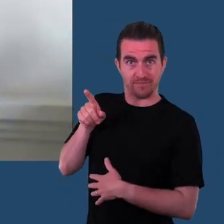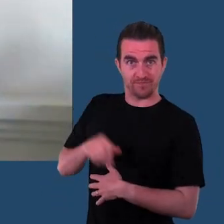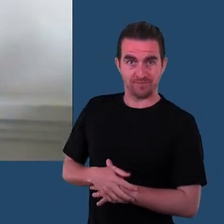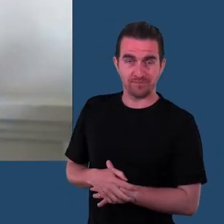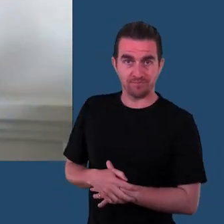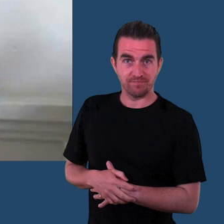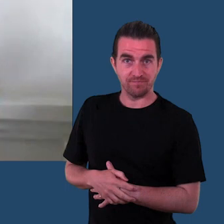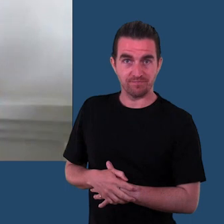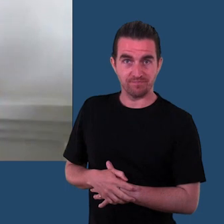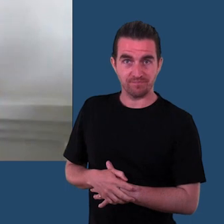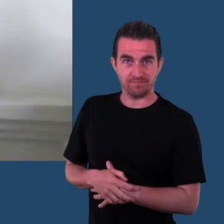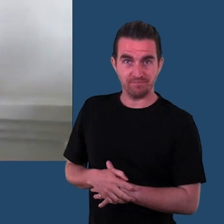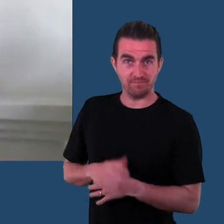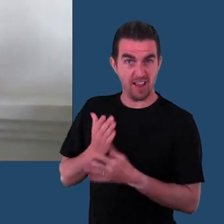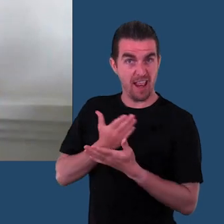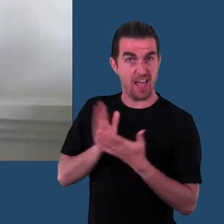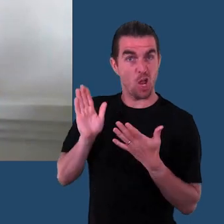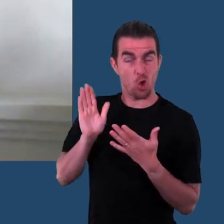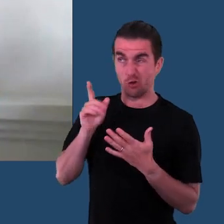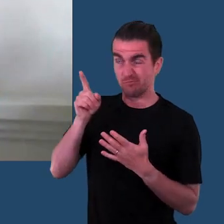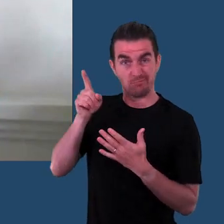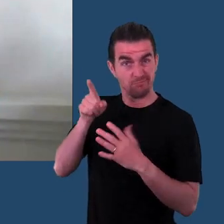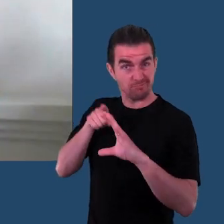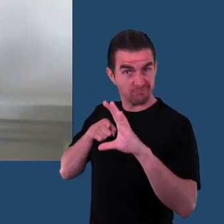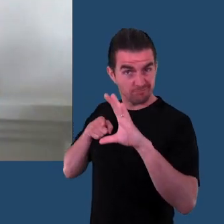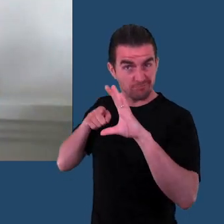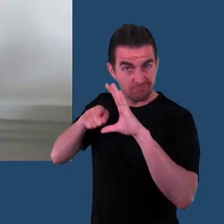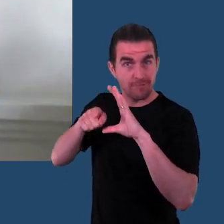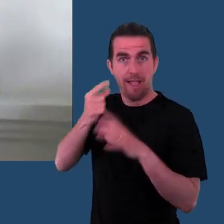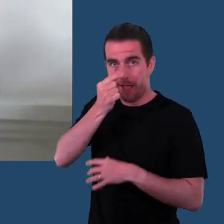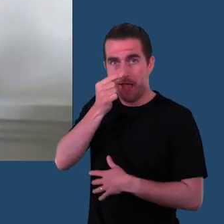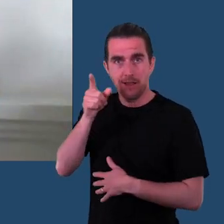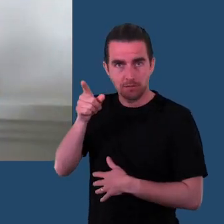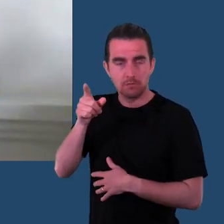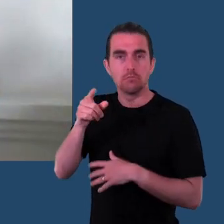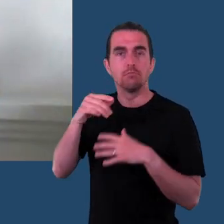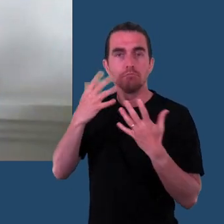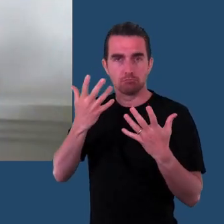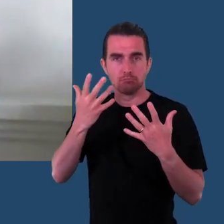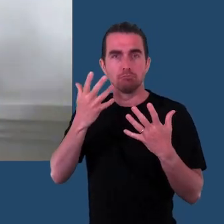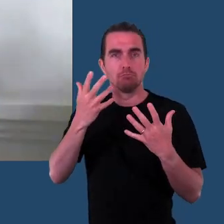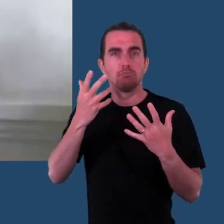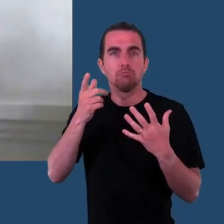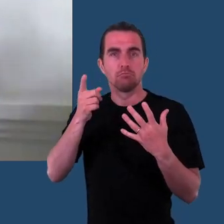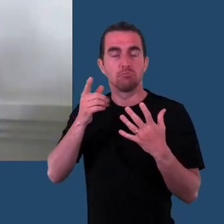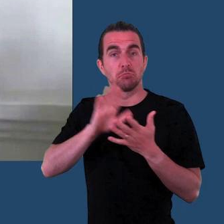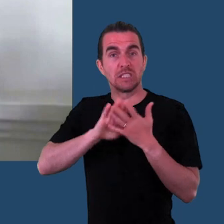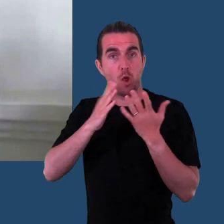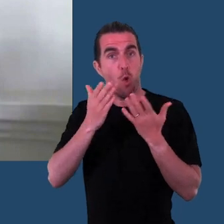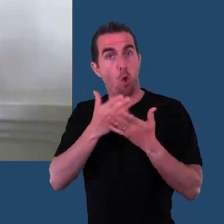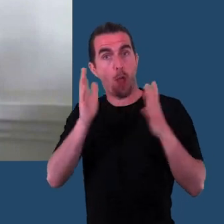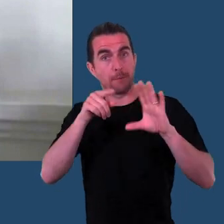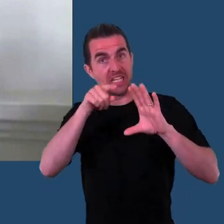so, I can illustrate this quite hastily, right out to the other side. It's called an open, or perforated, acetabulum,